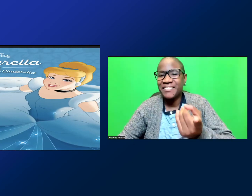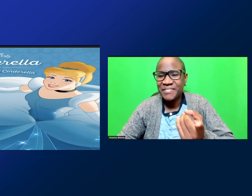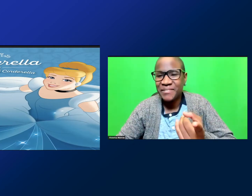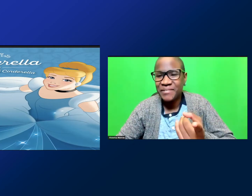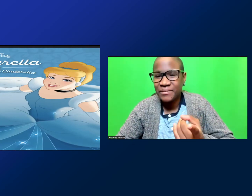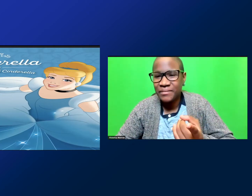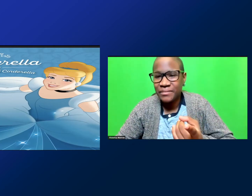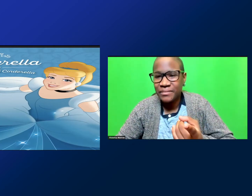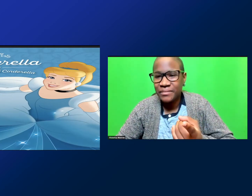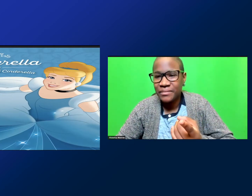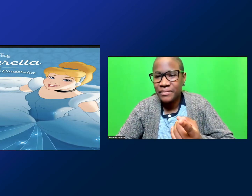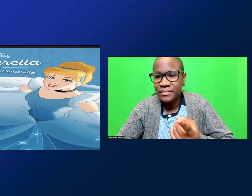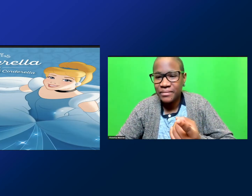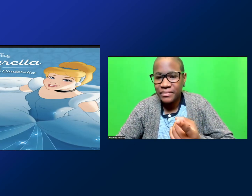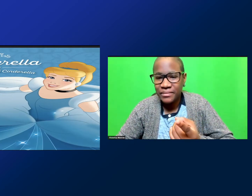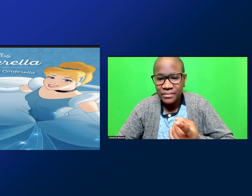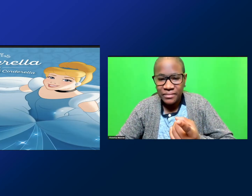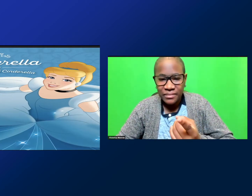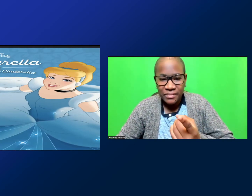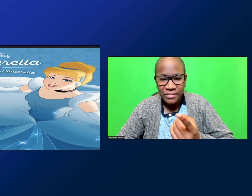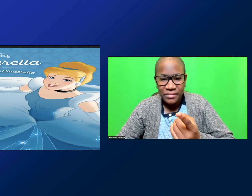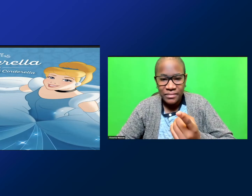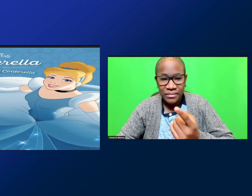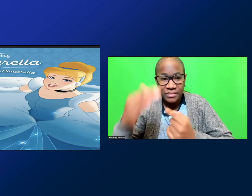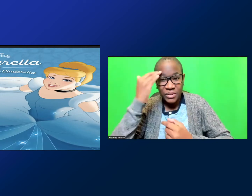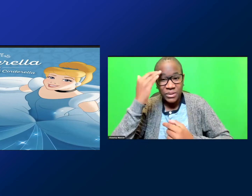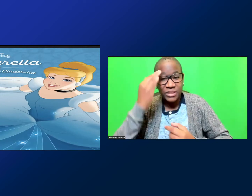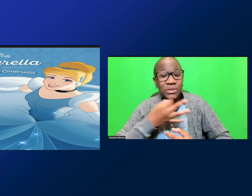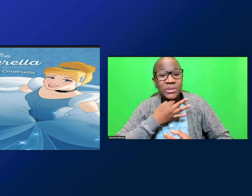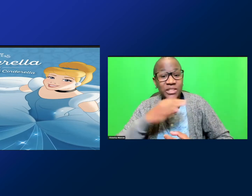that pushes these kinds of narratives and i don't know if you all can guess the next one but curious